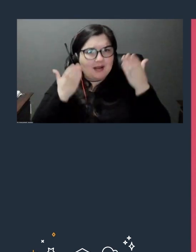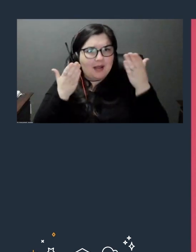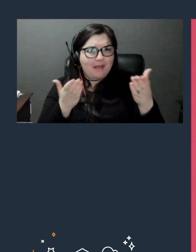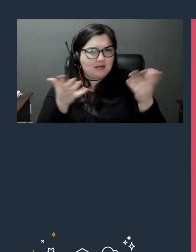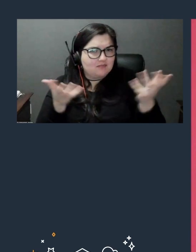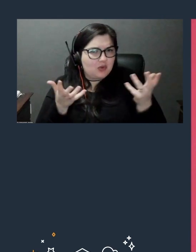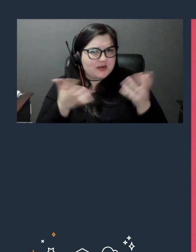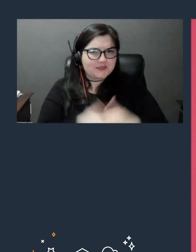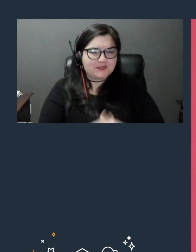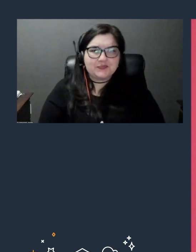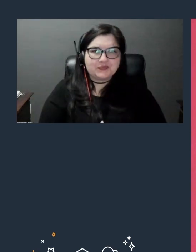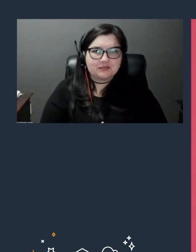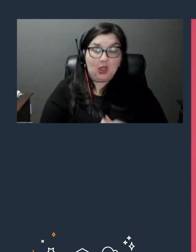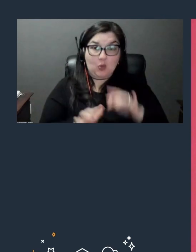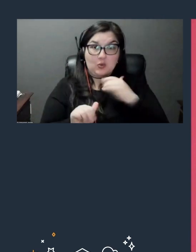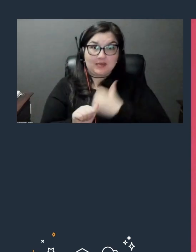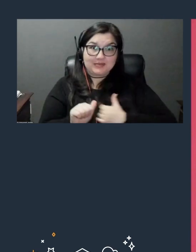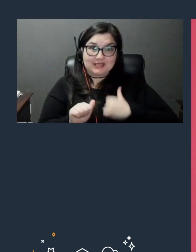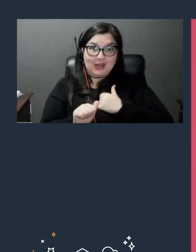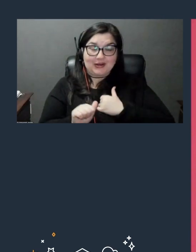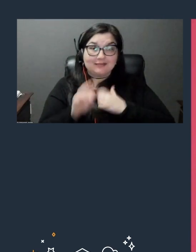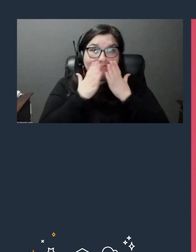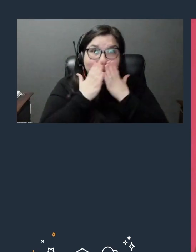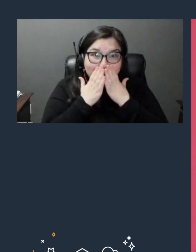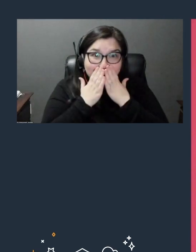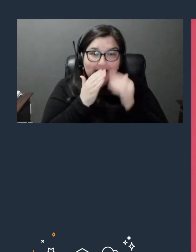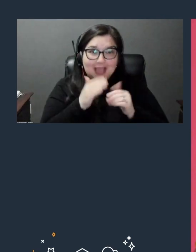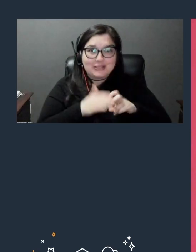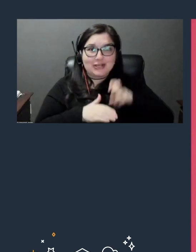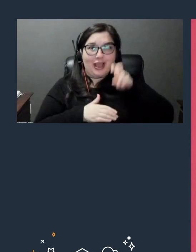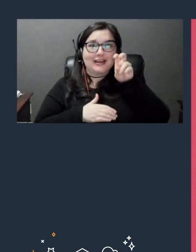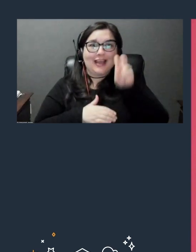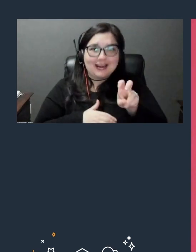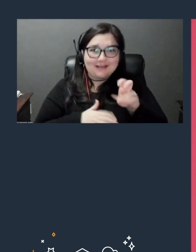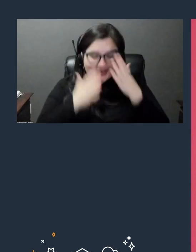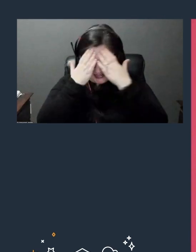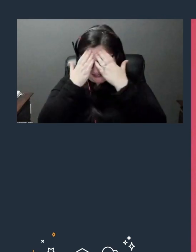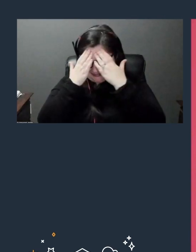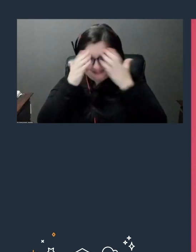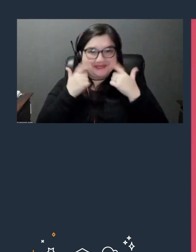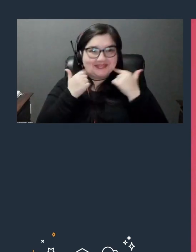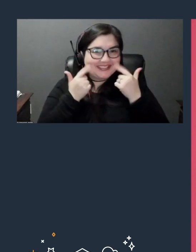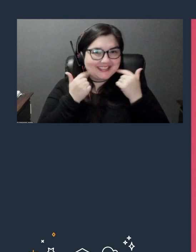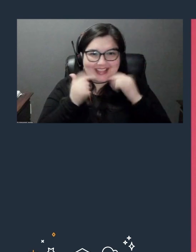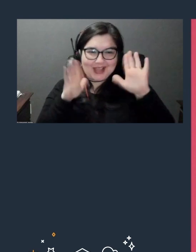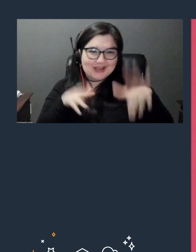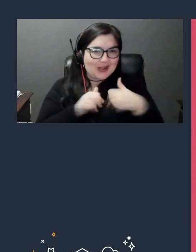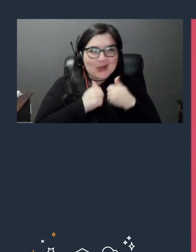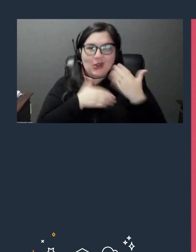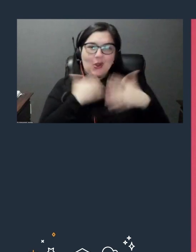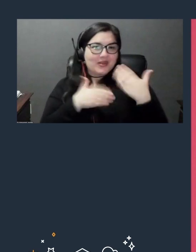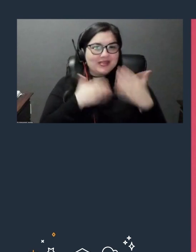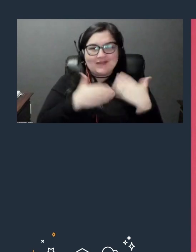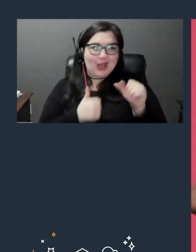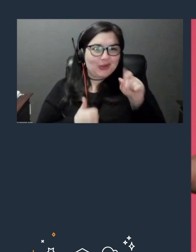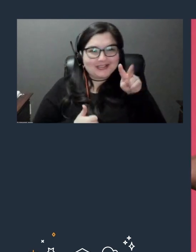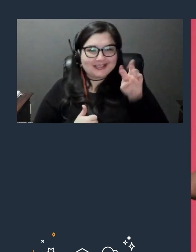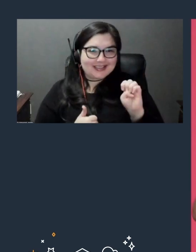Oh, sorry. I got ahead of myself there. (both laugh) Go with the flow, Steve, go with the flow. Go with the flow. We're ready to talk about some pie here.